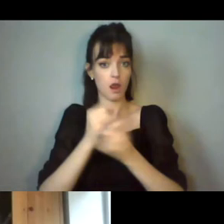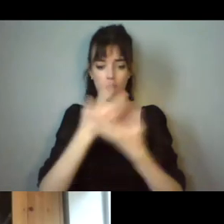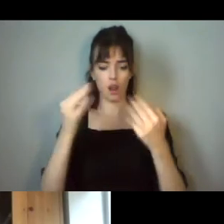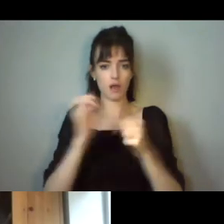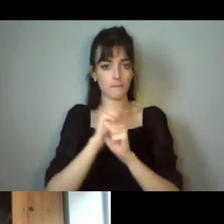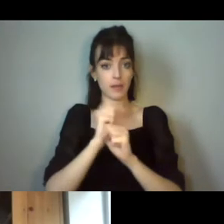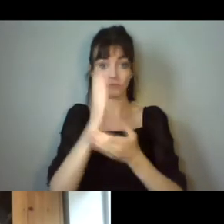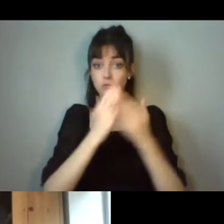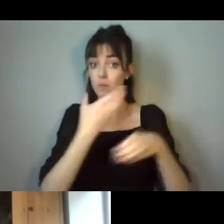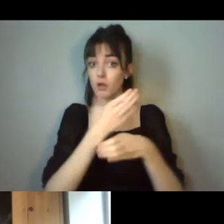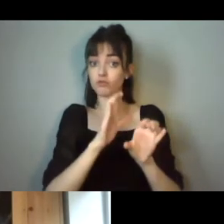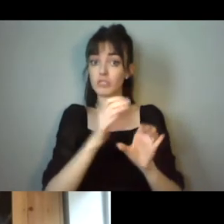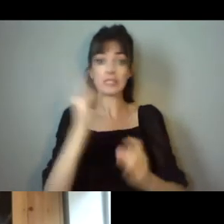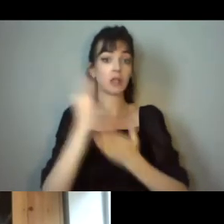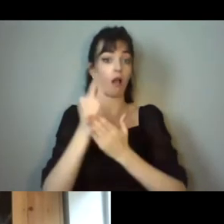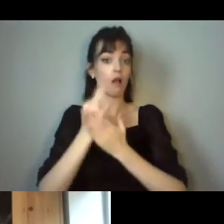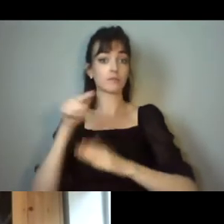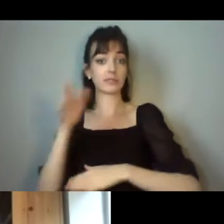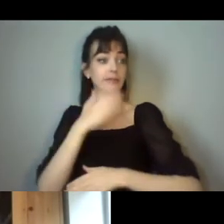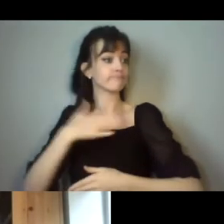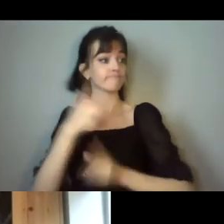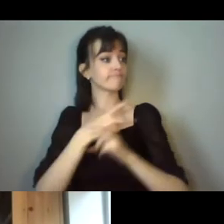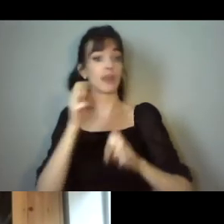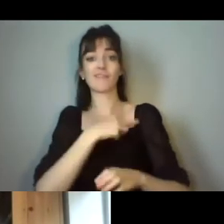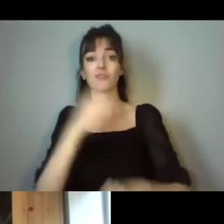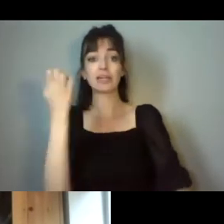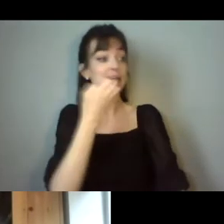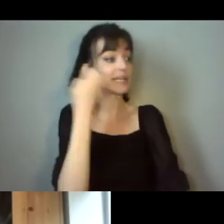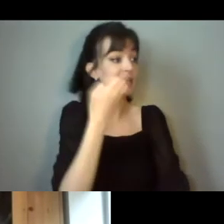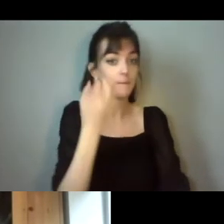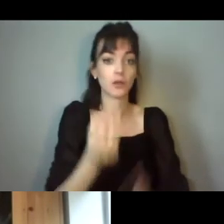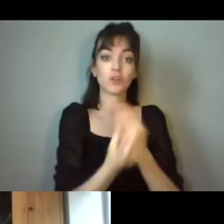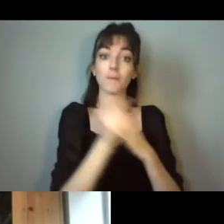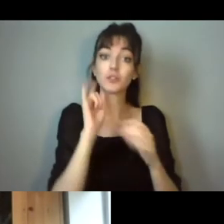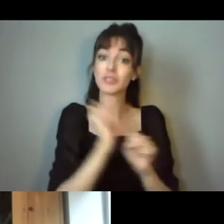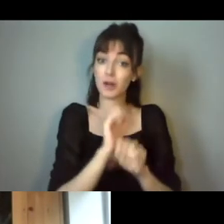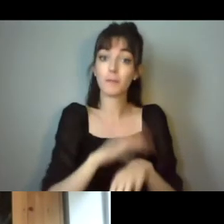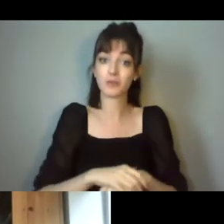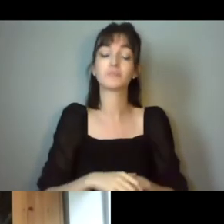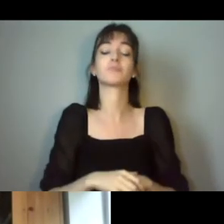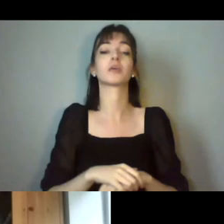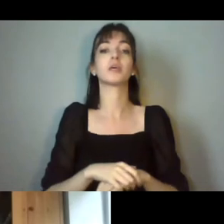we don't often examine or get the opportunity to hear about. So as I mentioned, we have a lot of